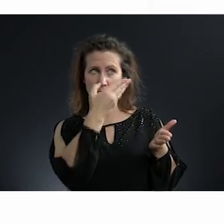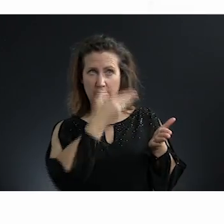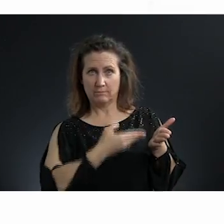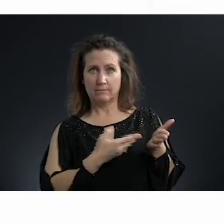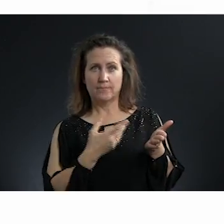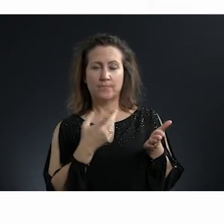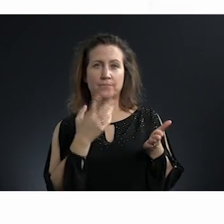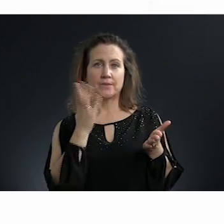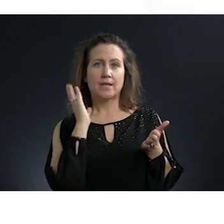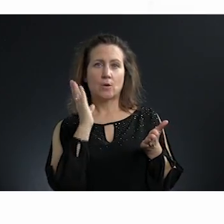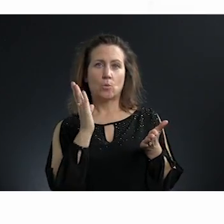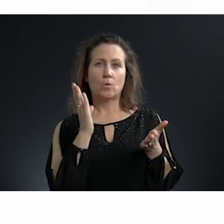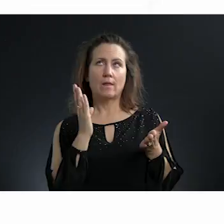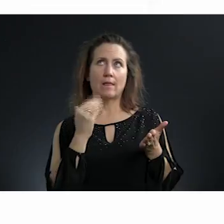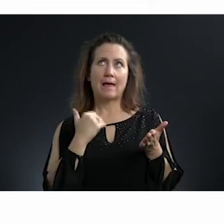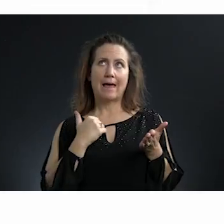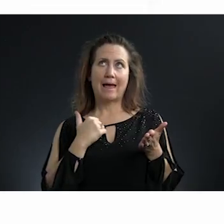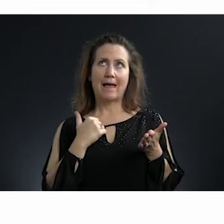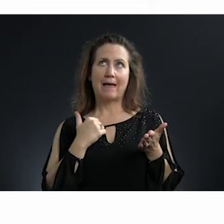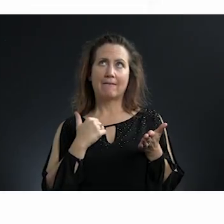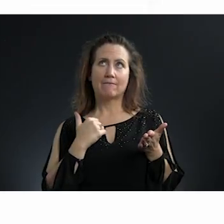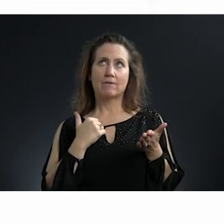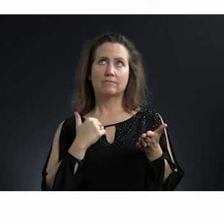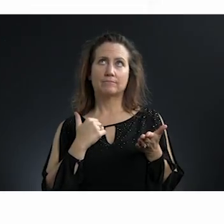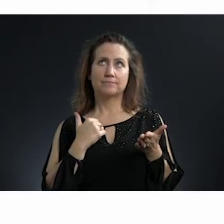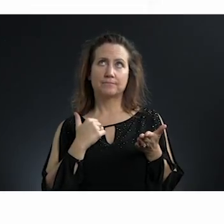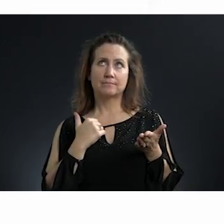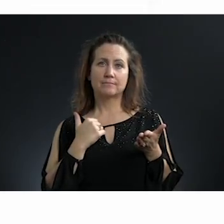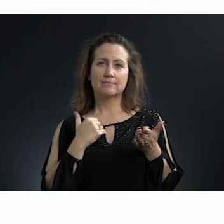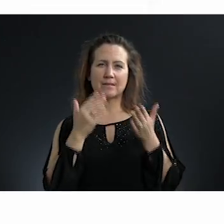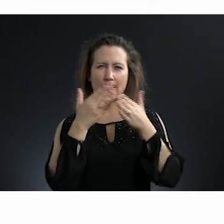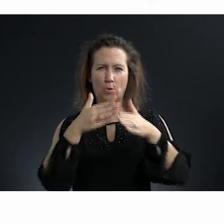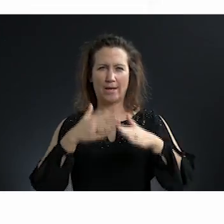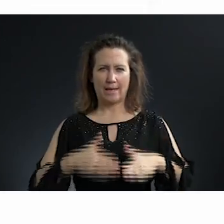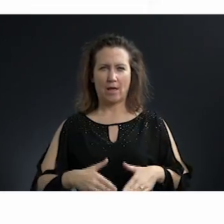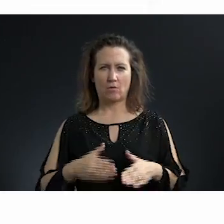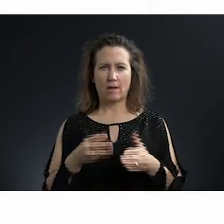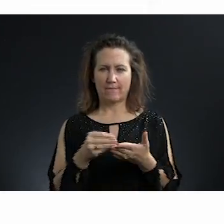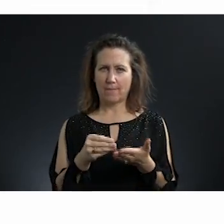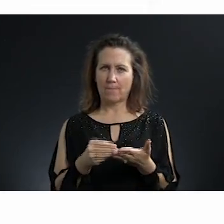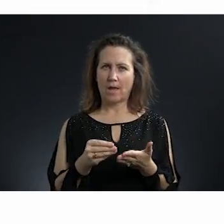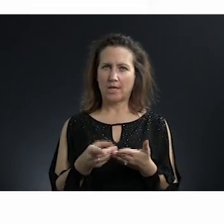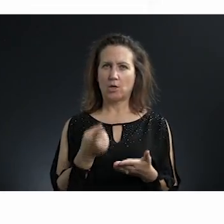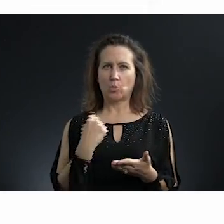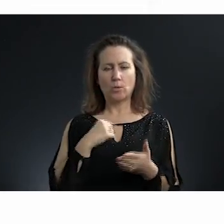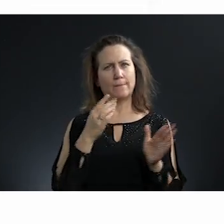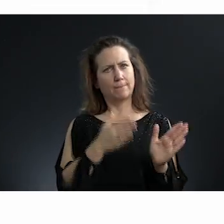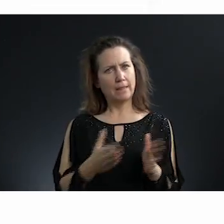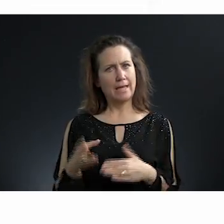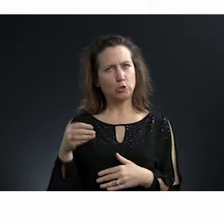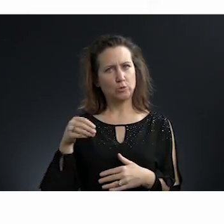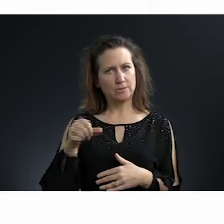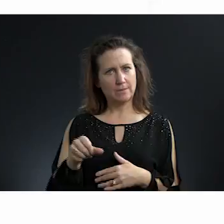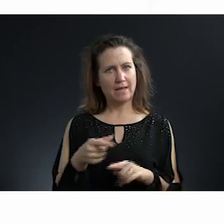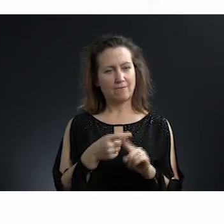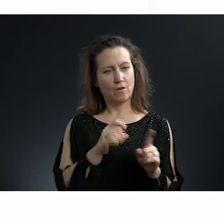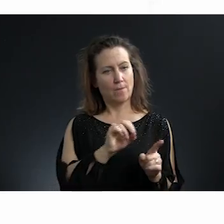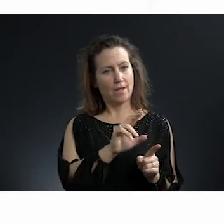It's going to do a breakout of the dollars we're planning on spending from October first